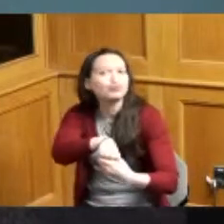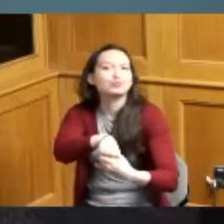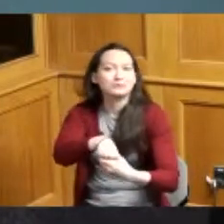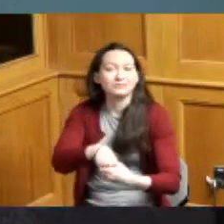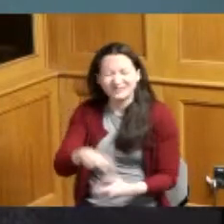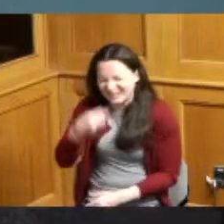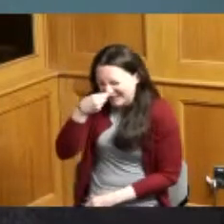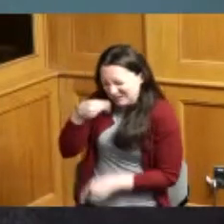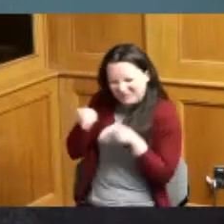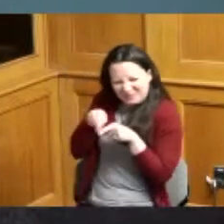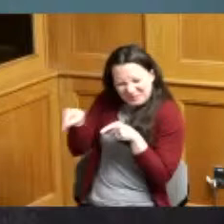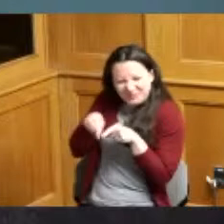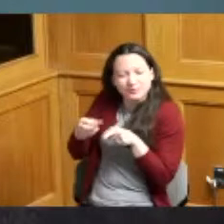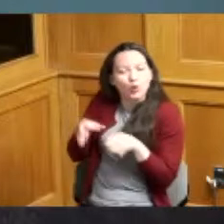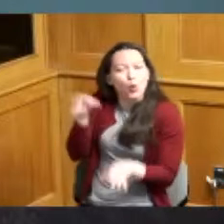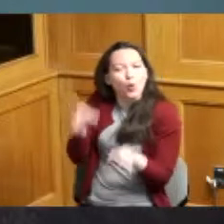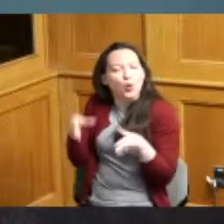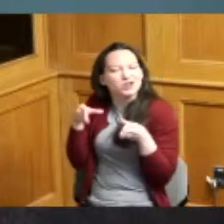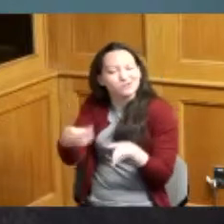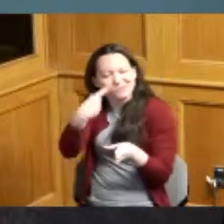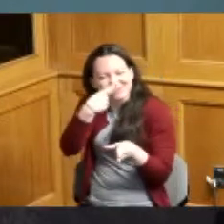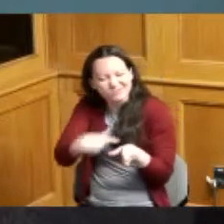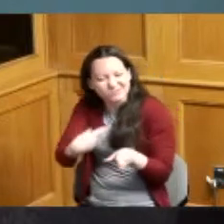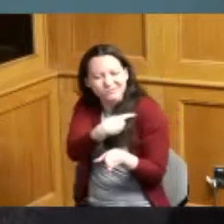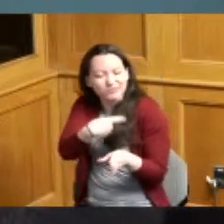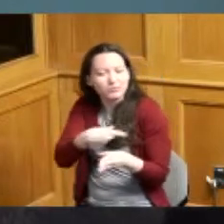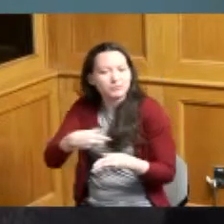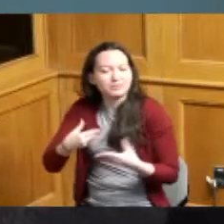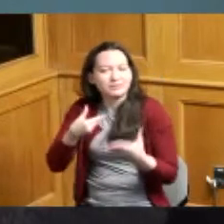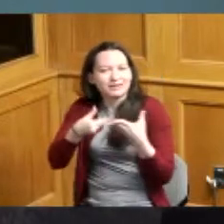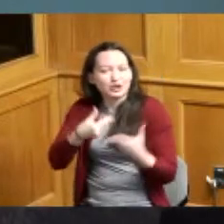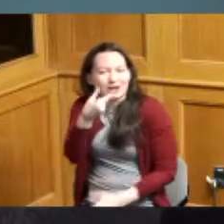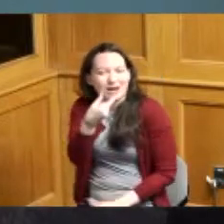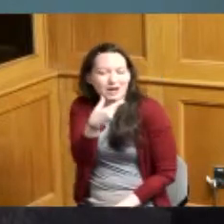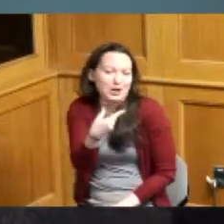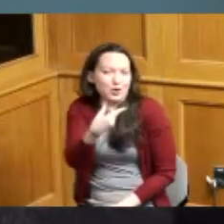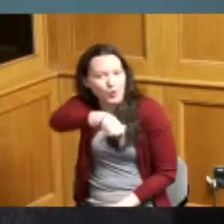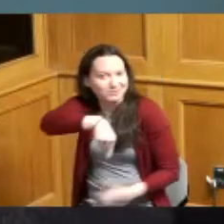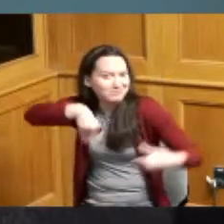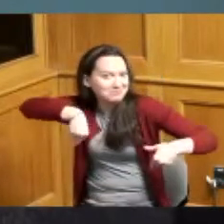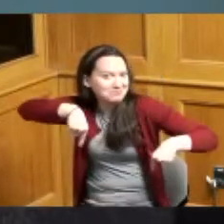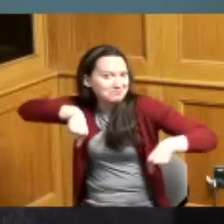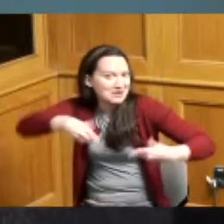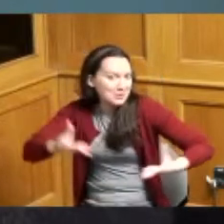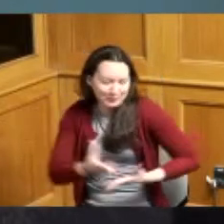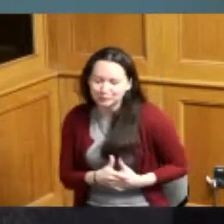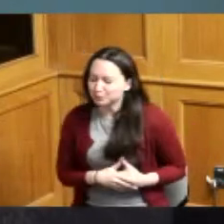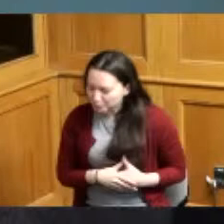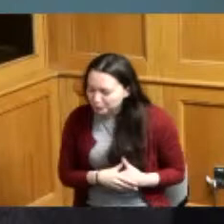the street on court street right down from our our headquarter right here and uh it was very